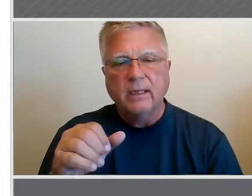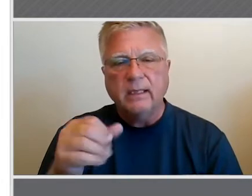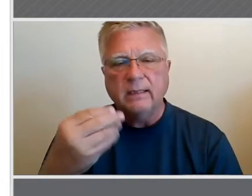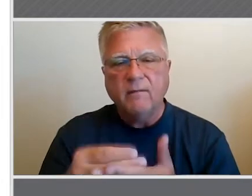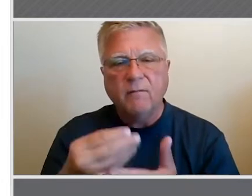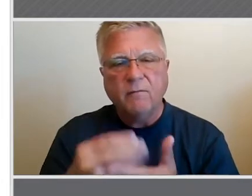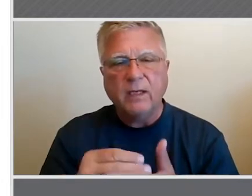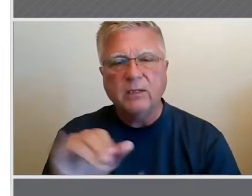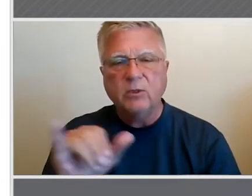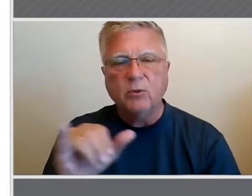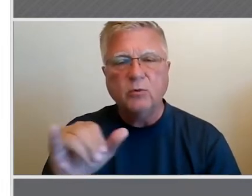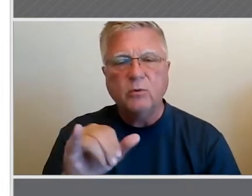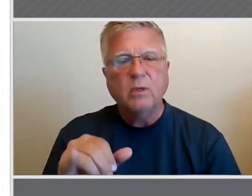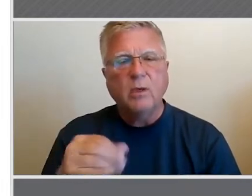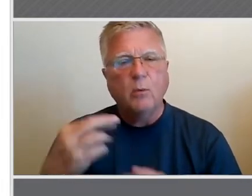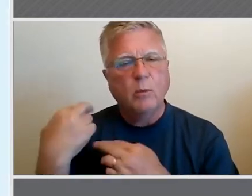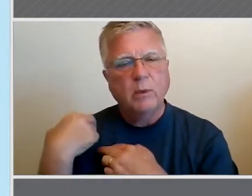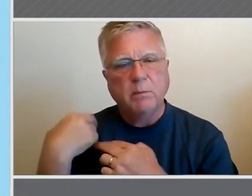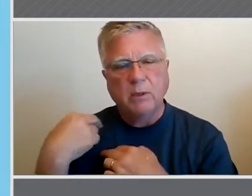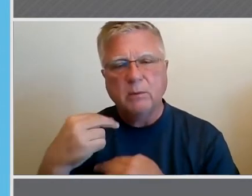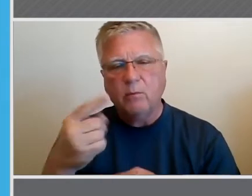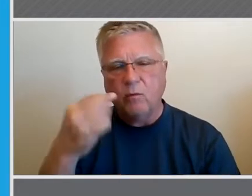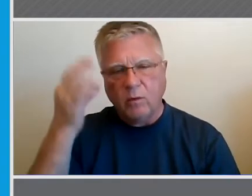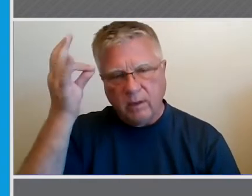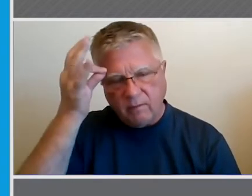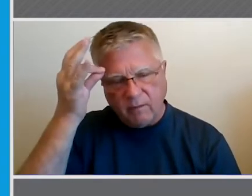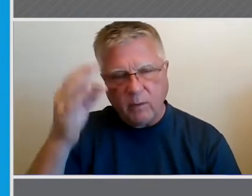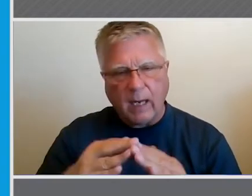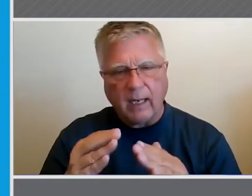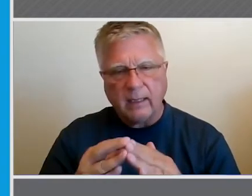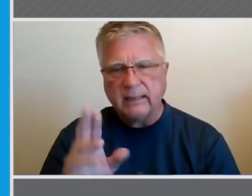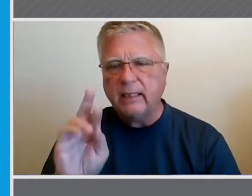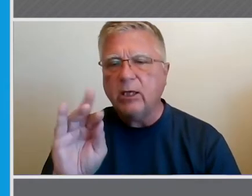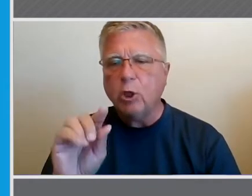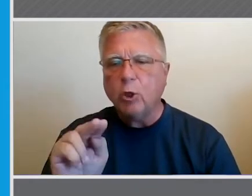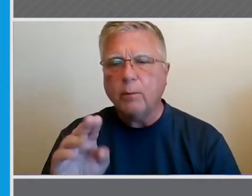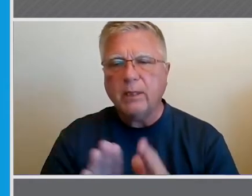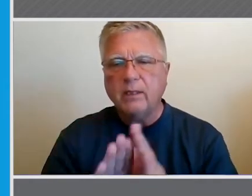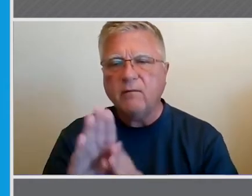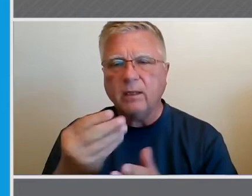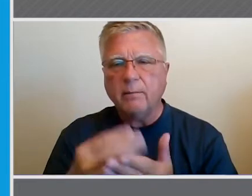the administration of the city's federal housing and urban development funds which include